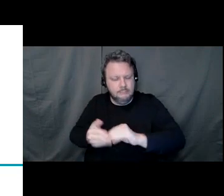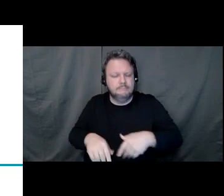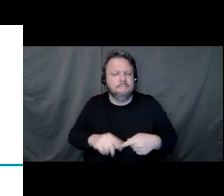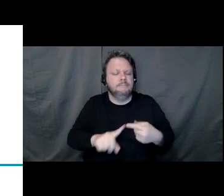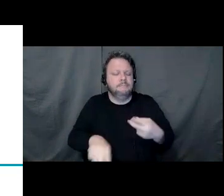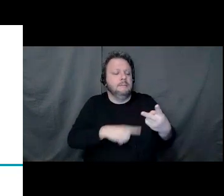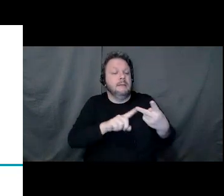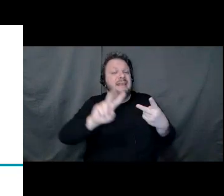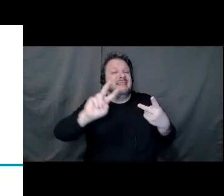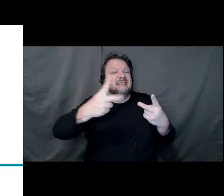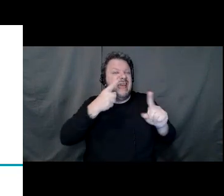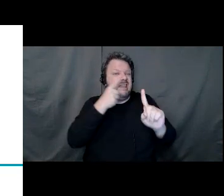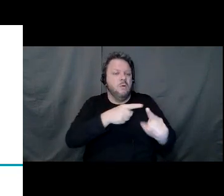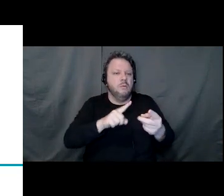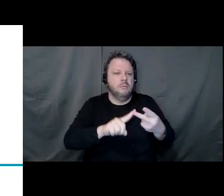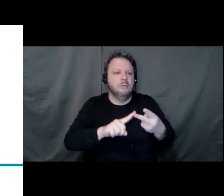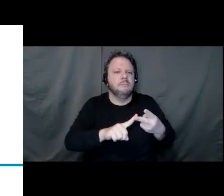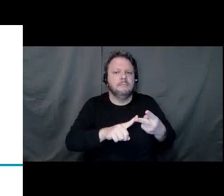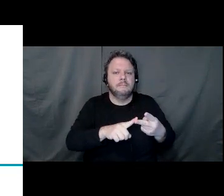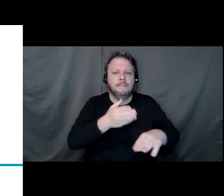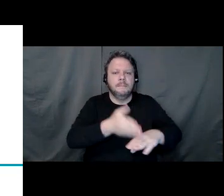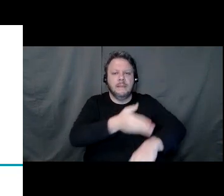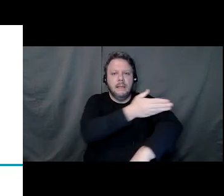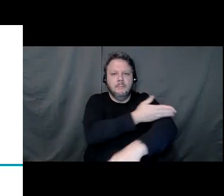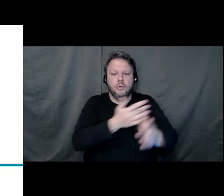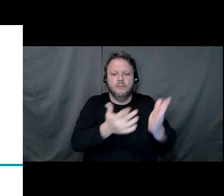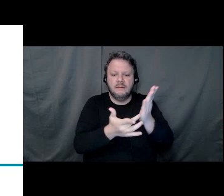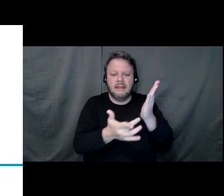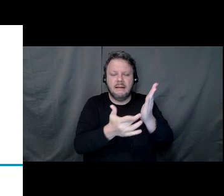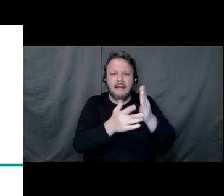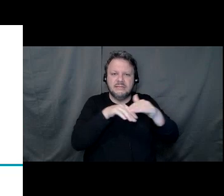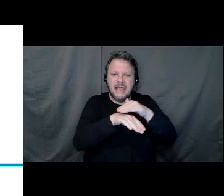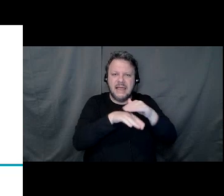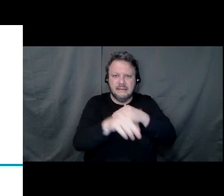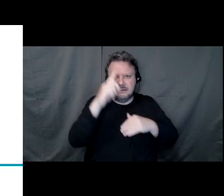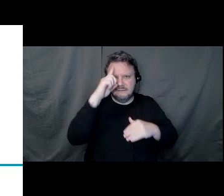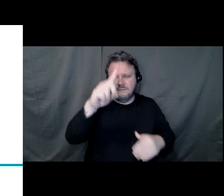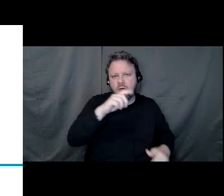Our second goal is to improve technology access for older adults,